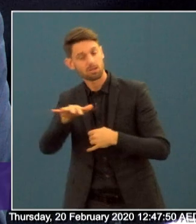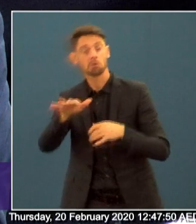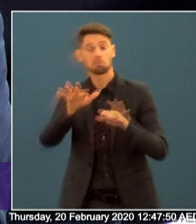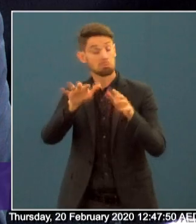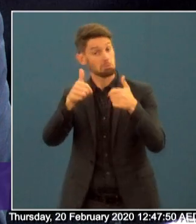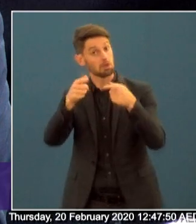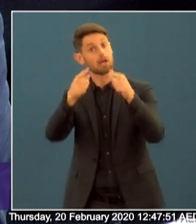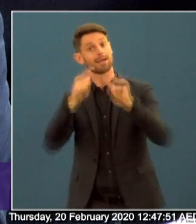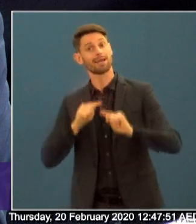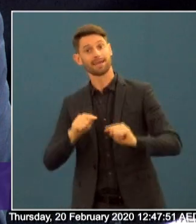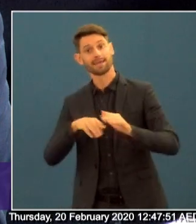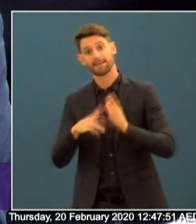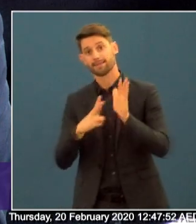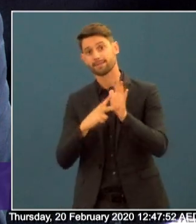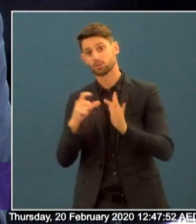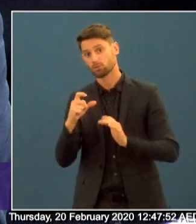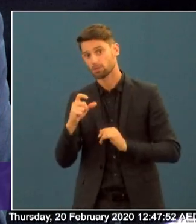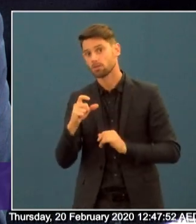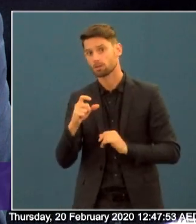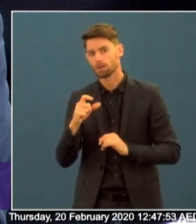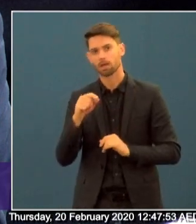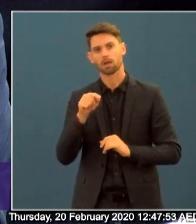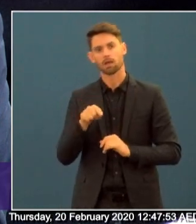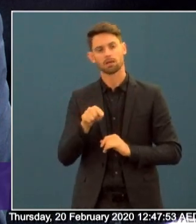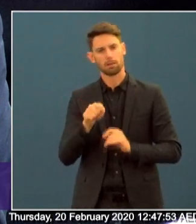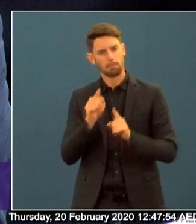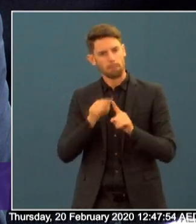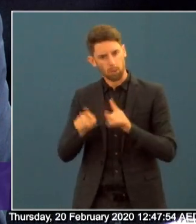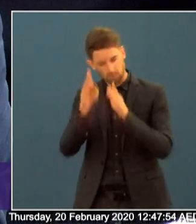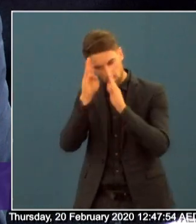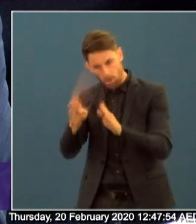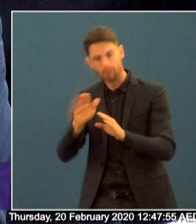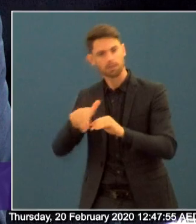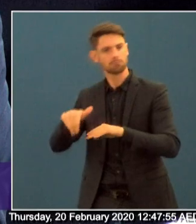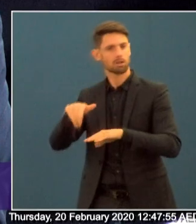which was similarly primary-care focused but also had a mental health component.